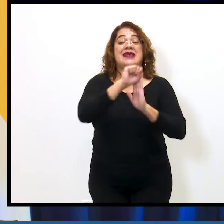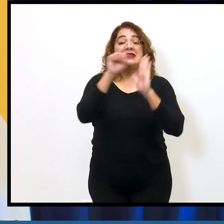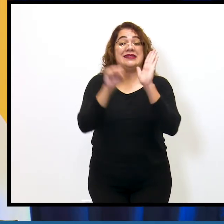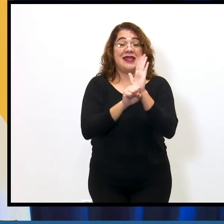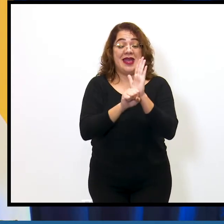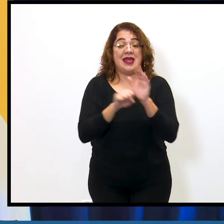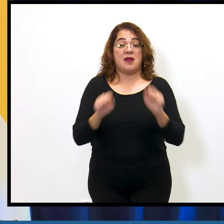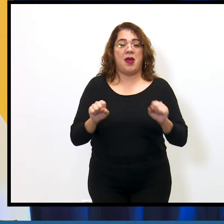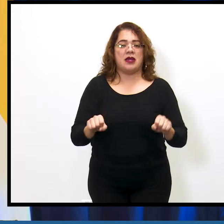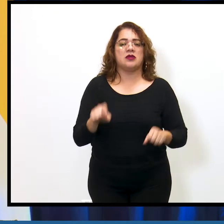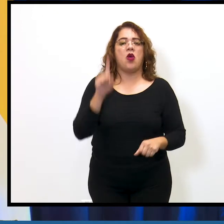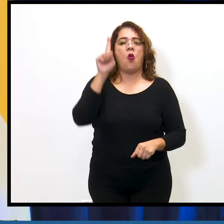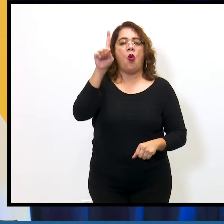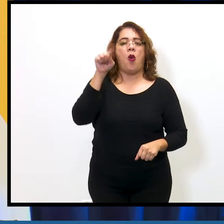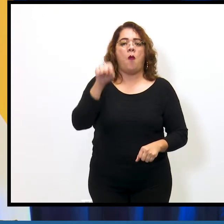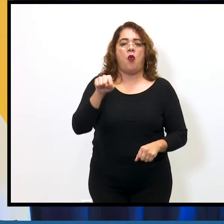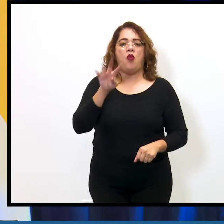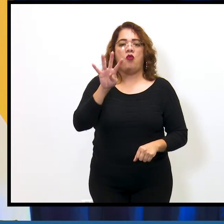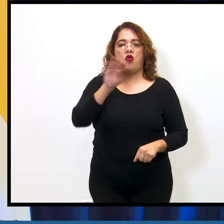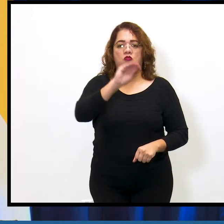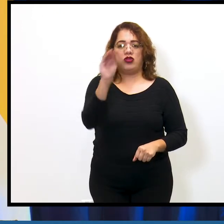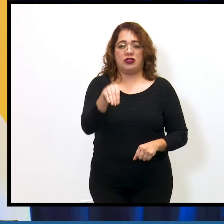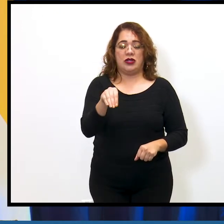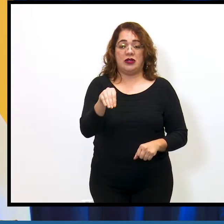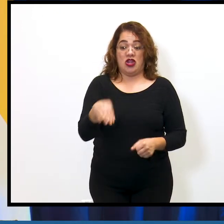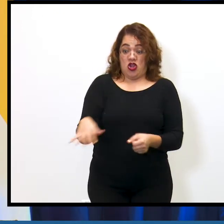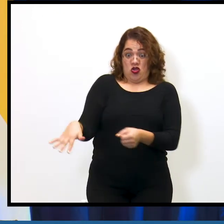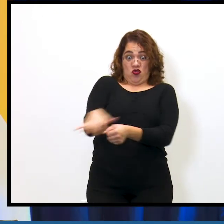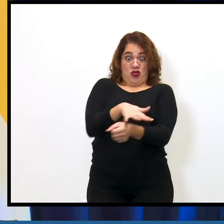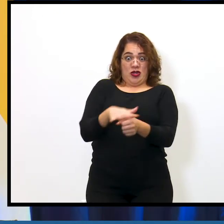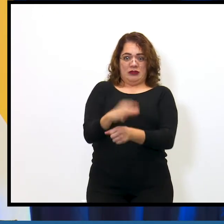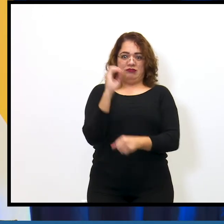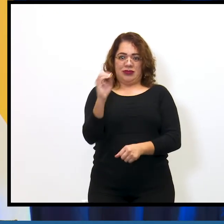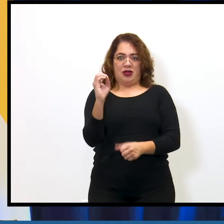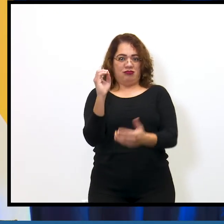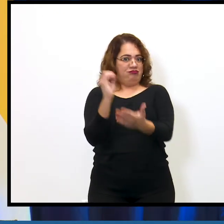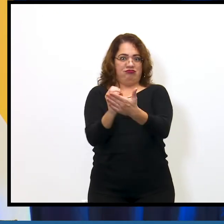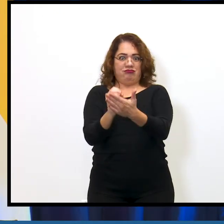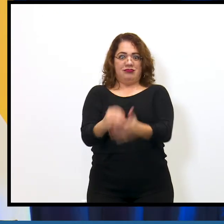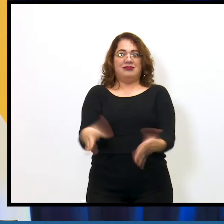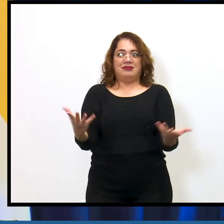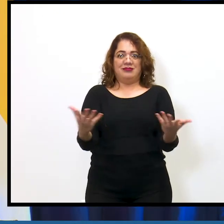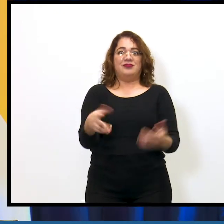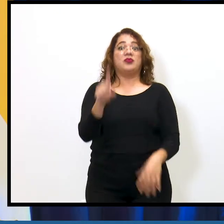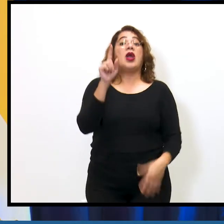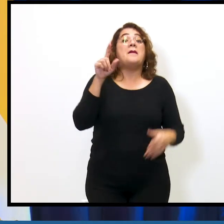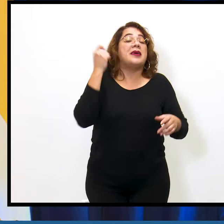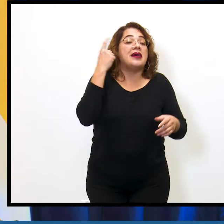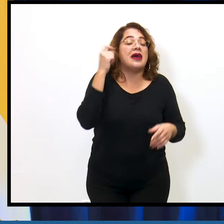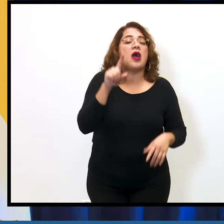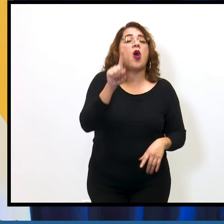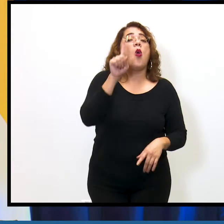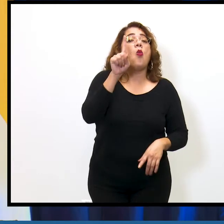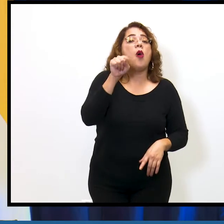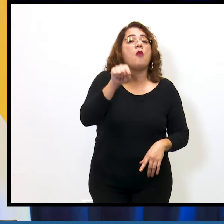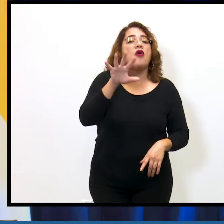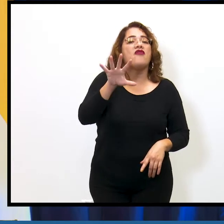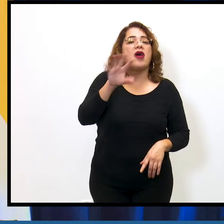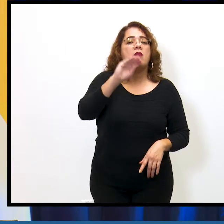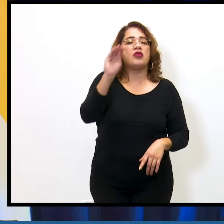If you look at that same methodology our Long Beach area hospitals are at 1.5 capacity so we